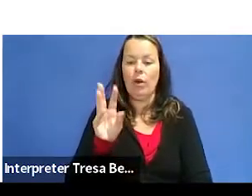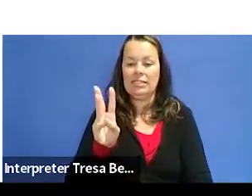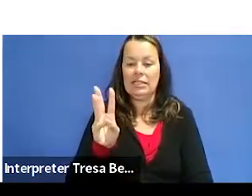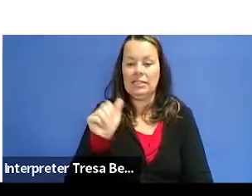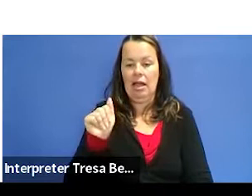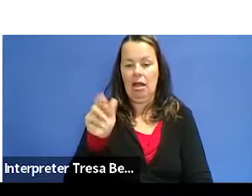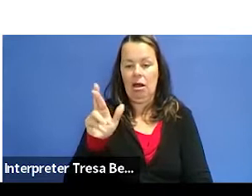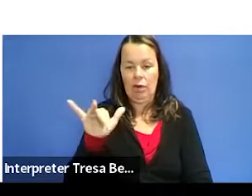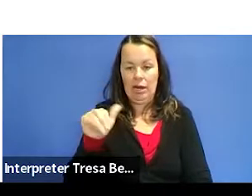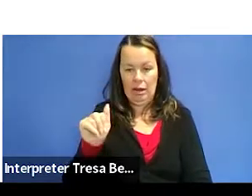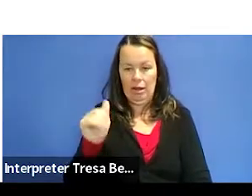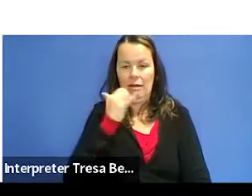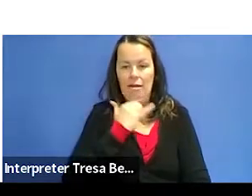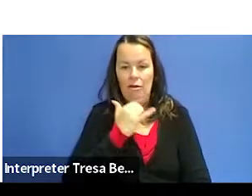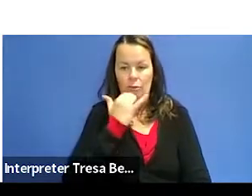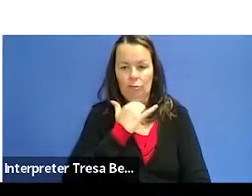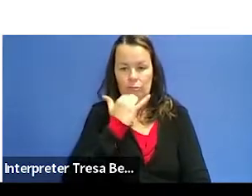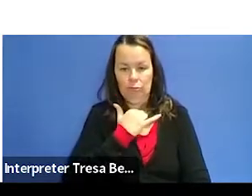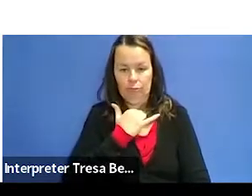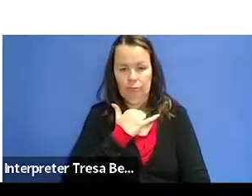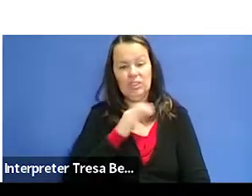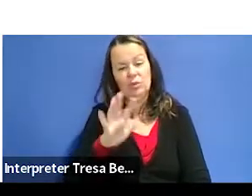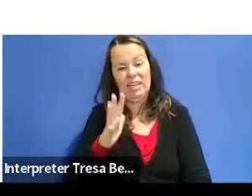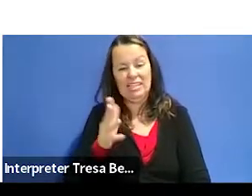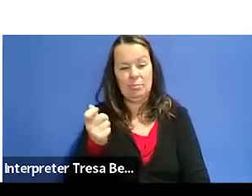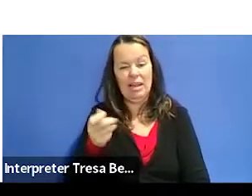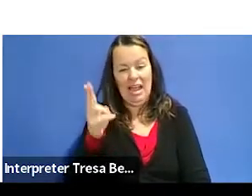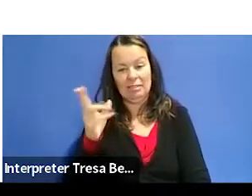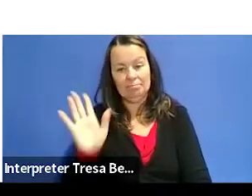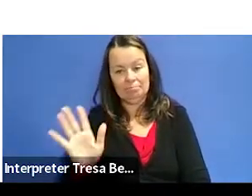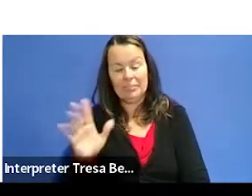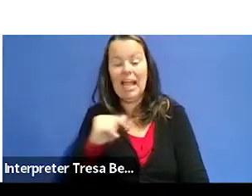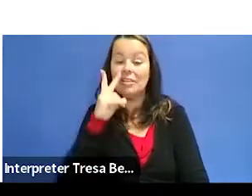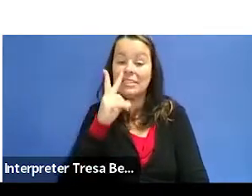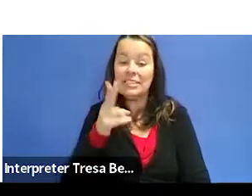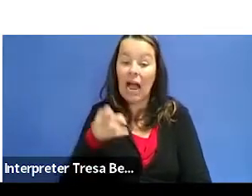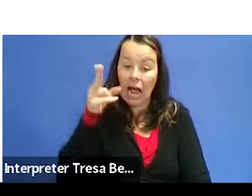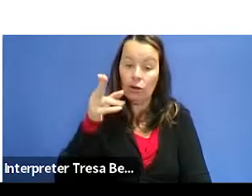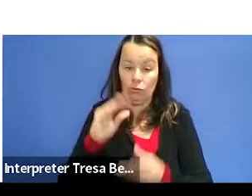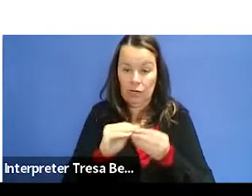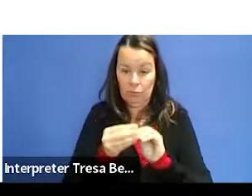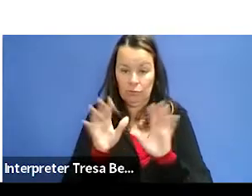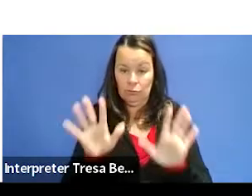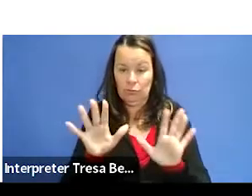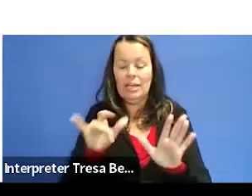So that's fairly high. I've seen higher numbers though. If you look at other were reports, such as the webbing